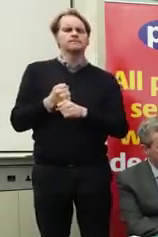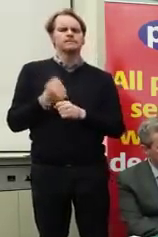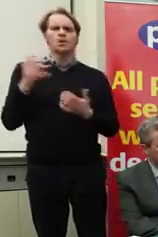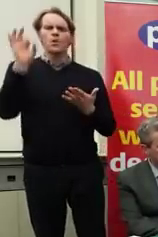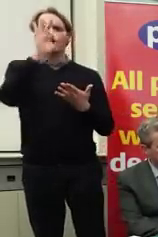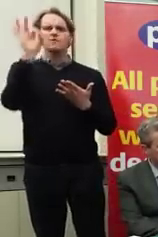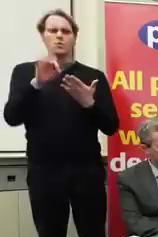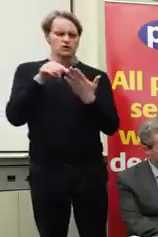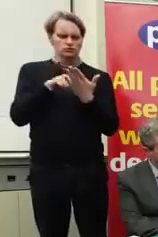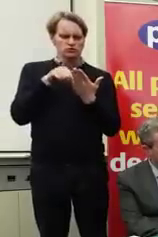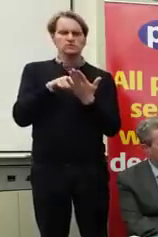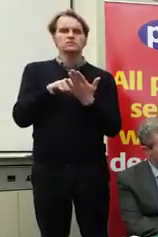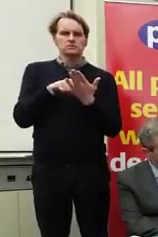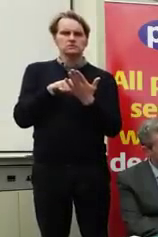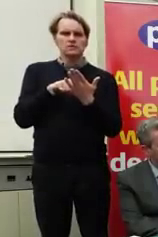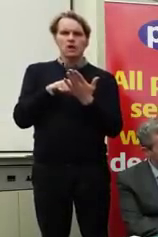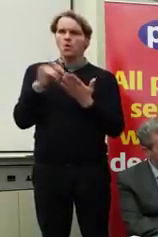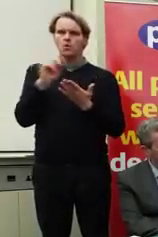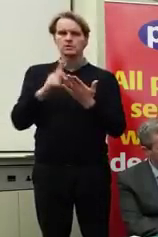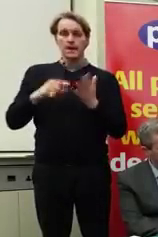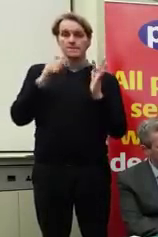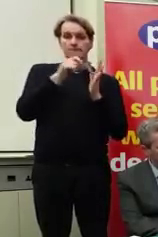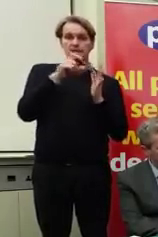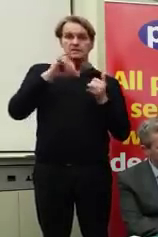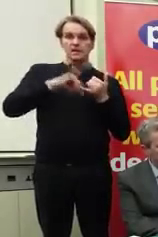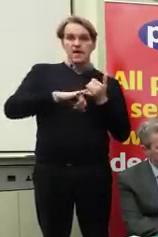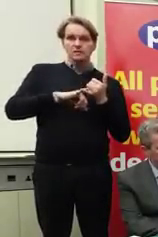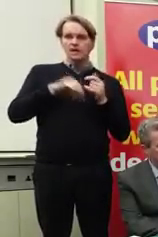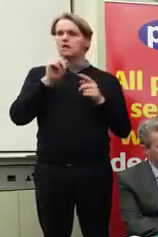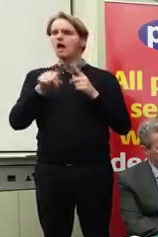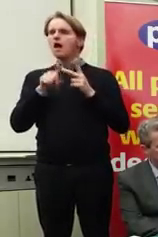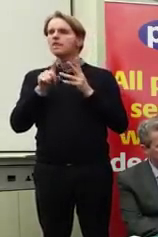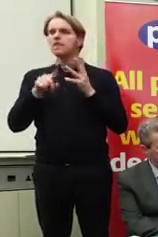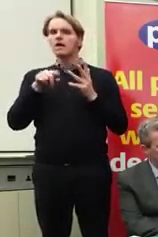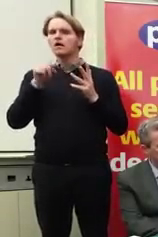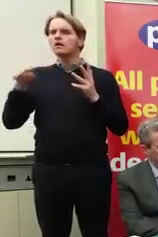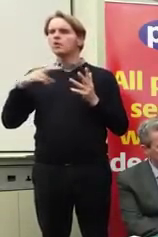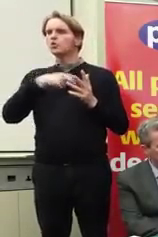example of coordinated action with other unions in relation to pay, and also about